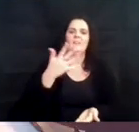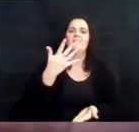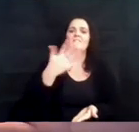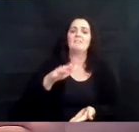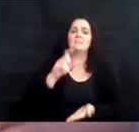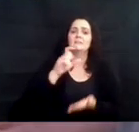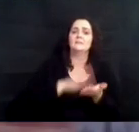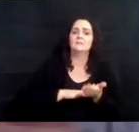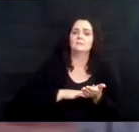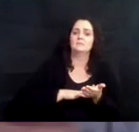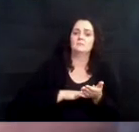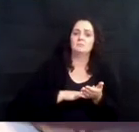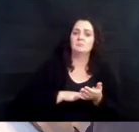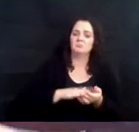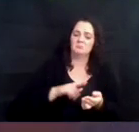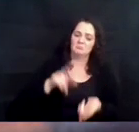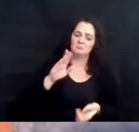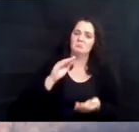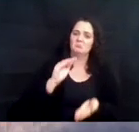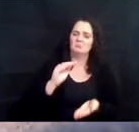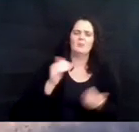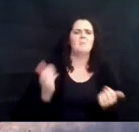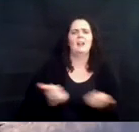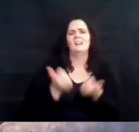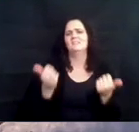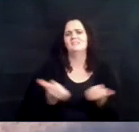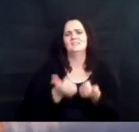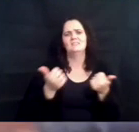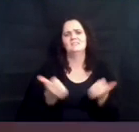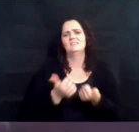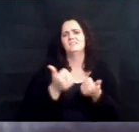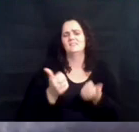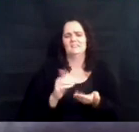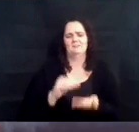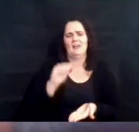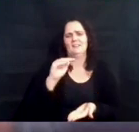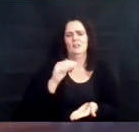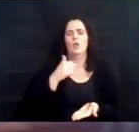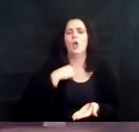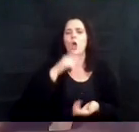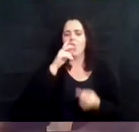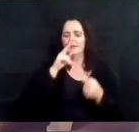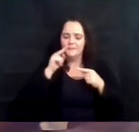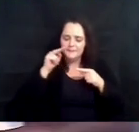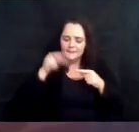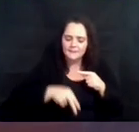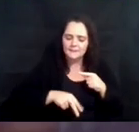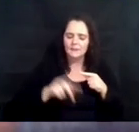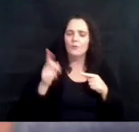surface of my board here and that's plenty of space so that I can look down and see what I'm doing.